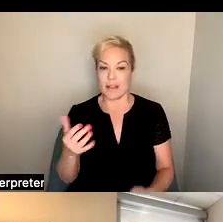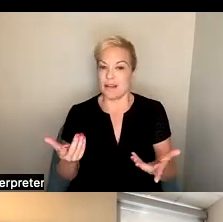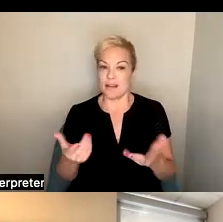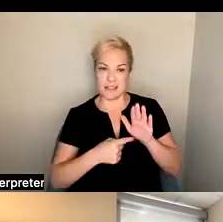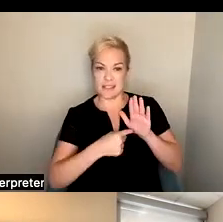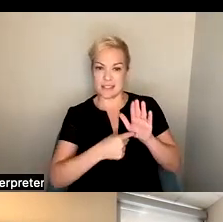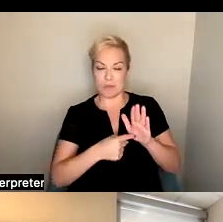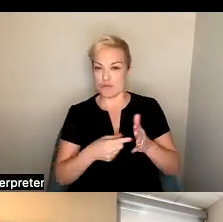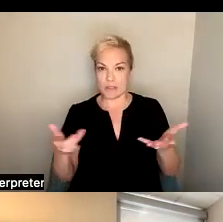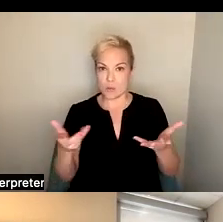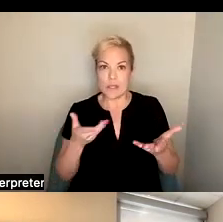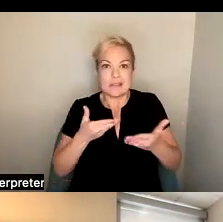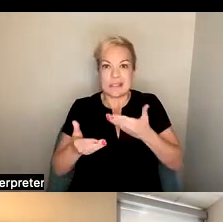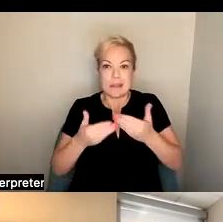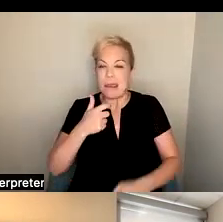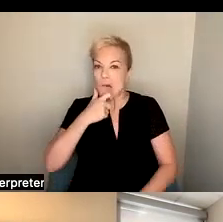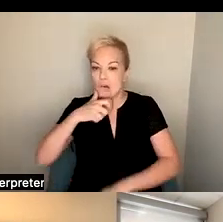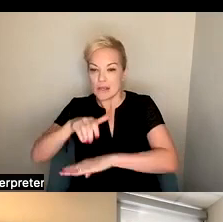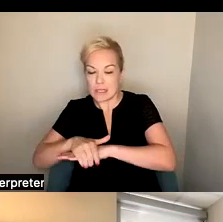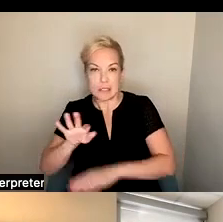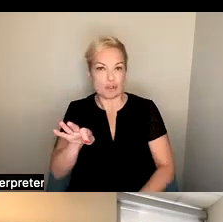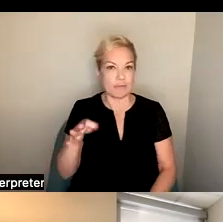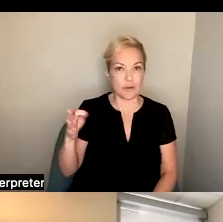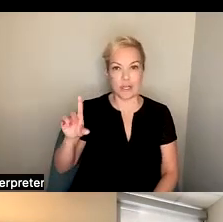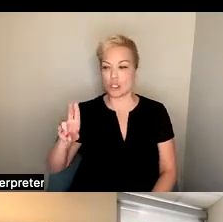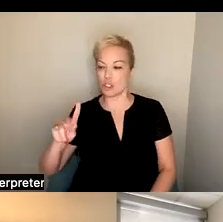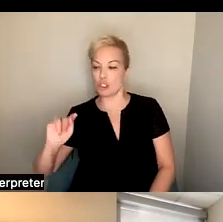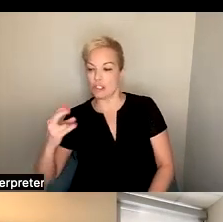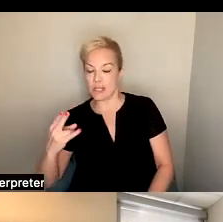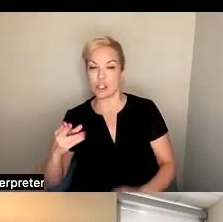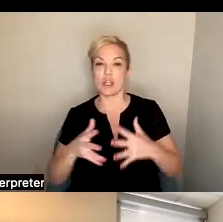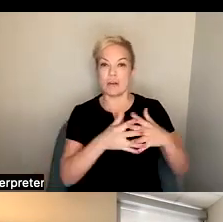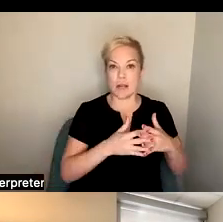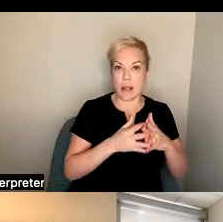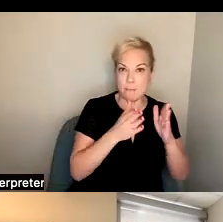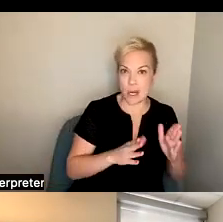English, the French, the Dutch eventually Americans and Canadians understood Wampum,